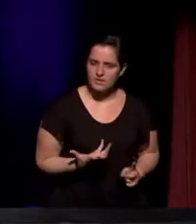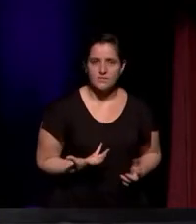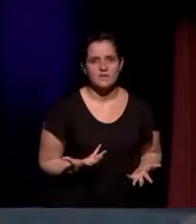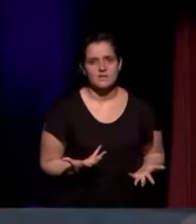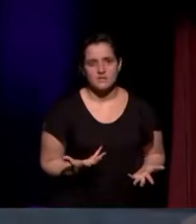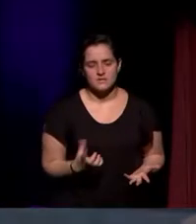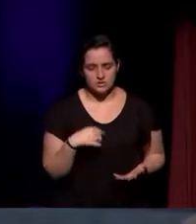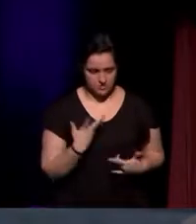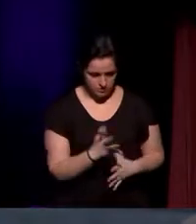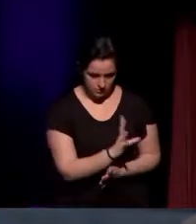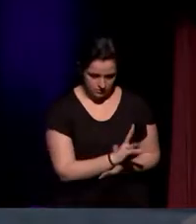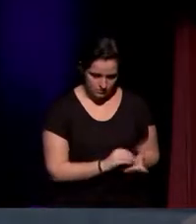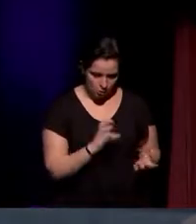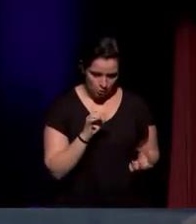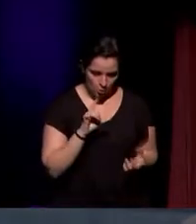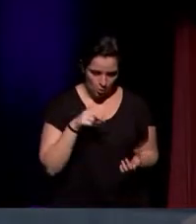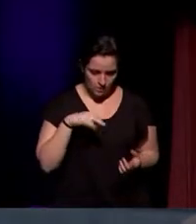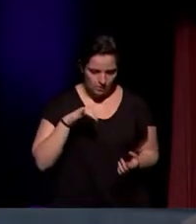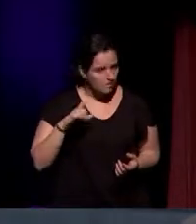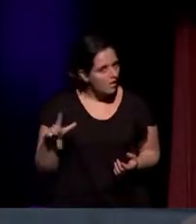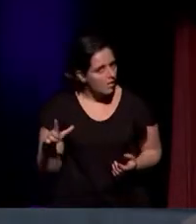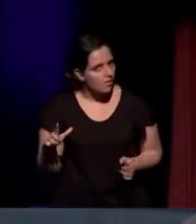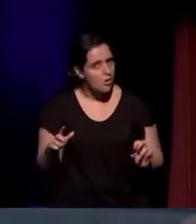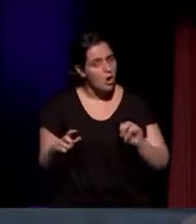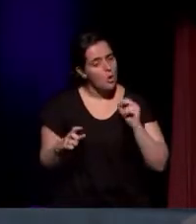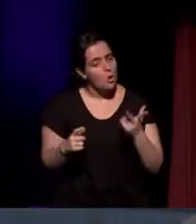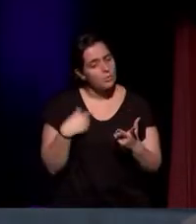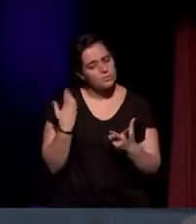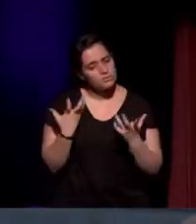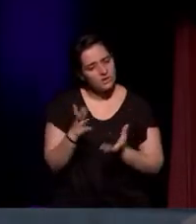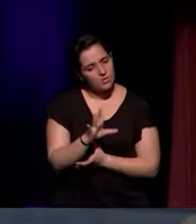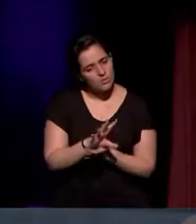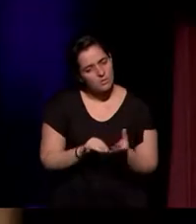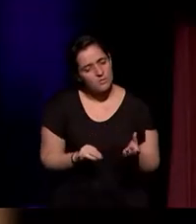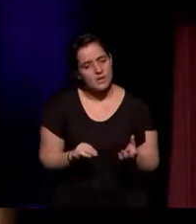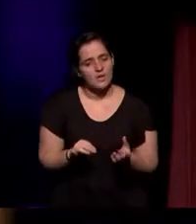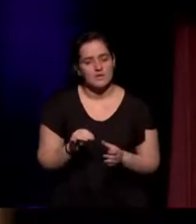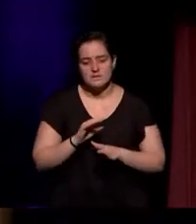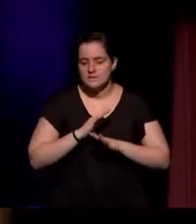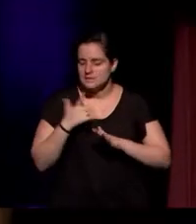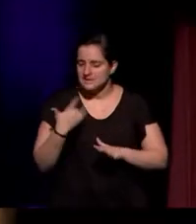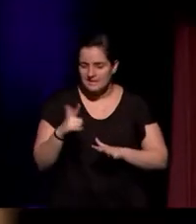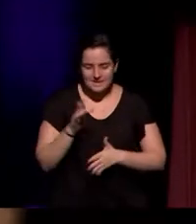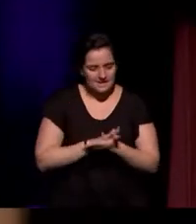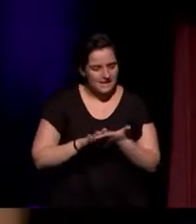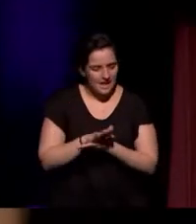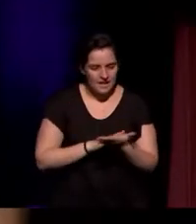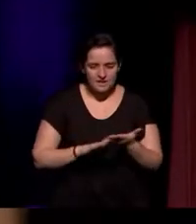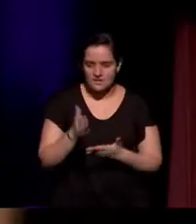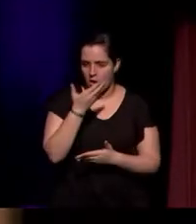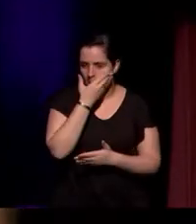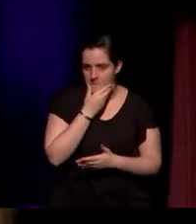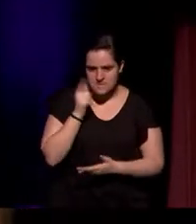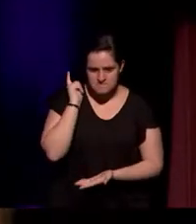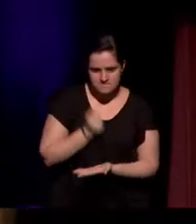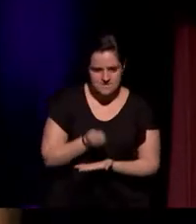the colonial society, or we want a society without holding of man for man? as was said in those years.